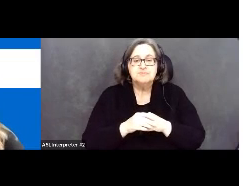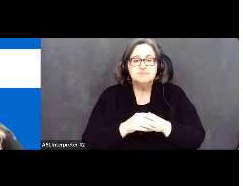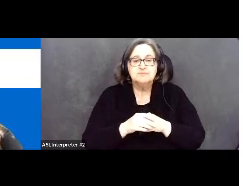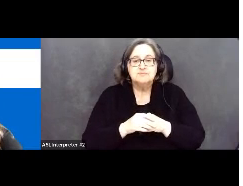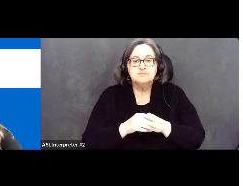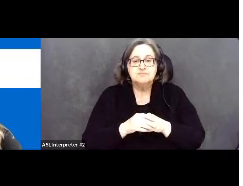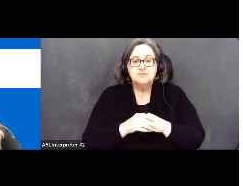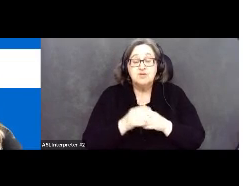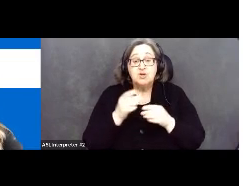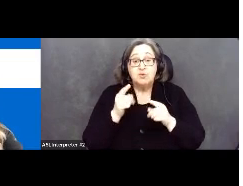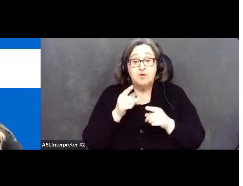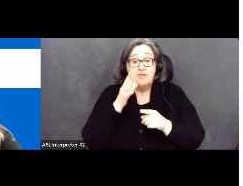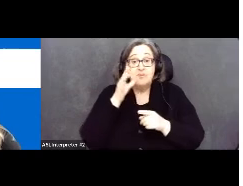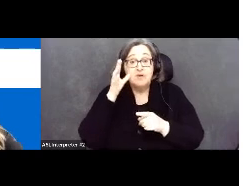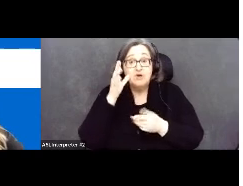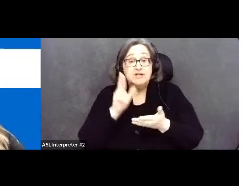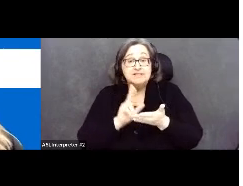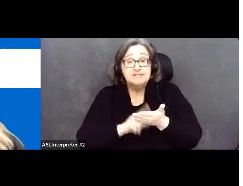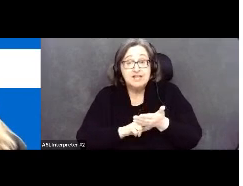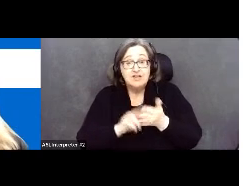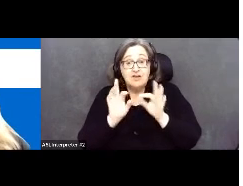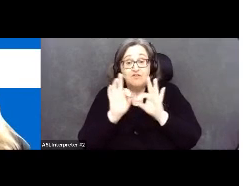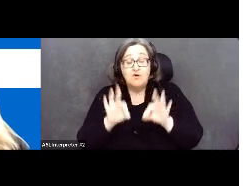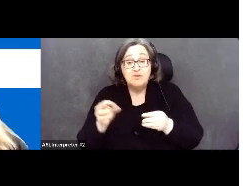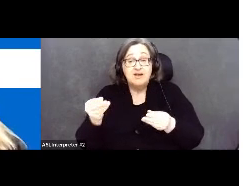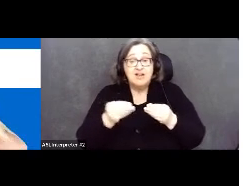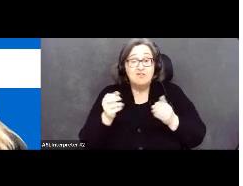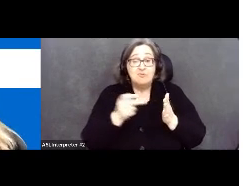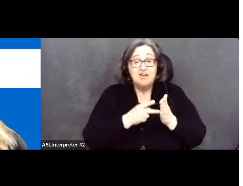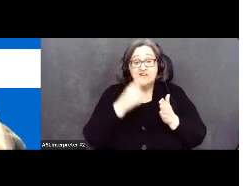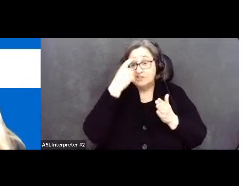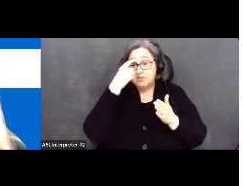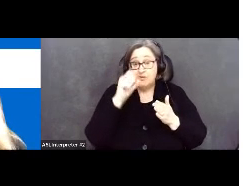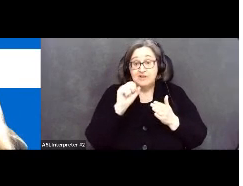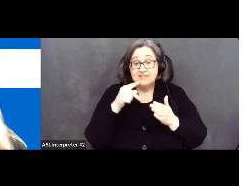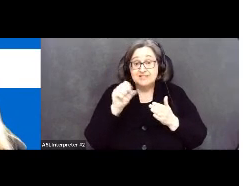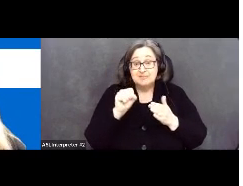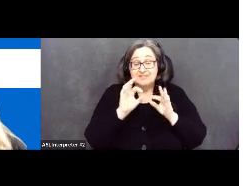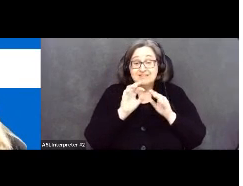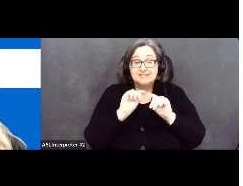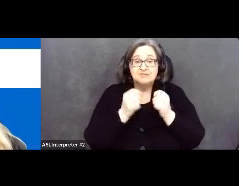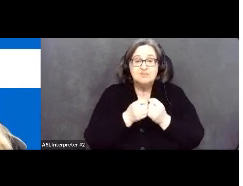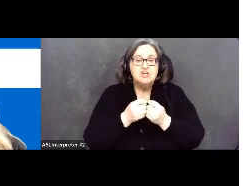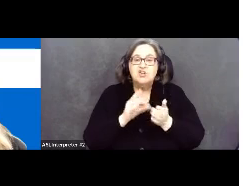parent signed our form and returned the form to the BrainSTEPS team, these students had recovered.